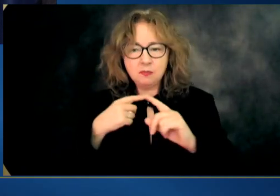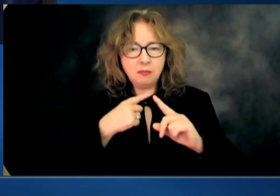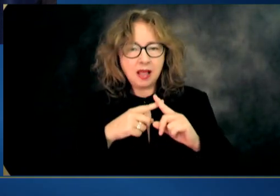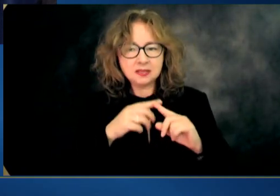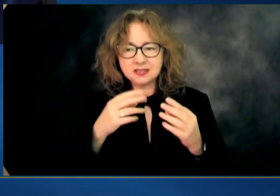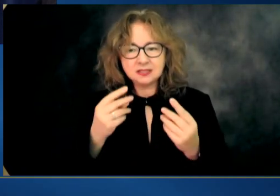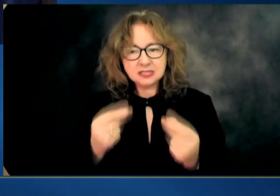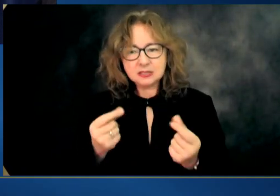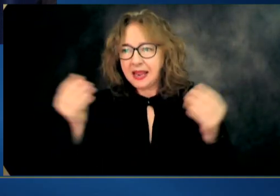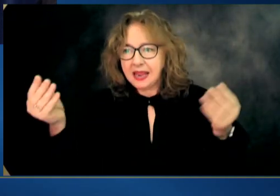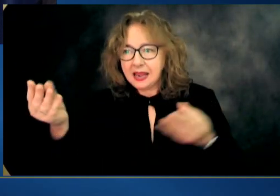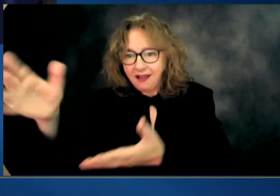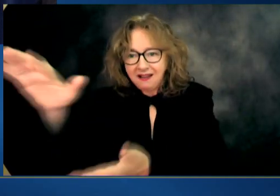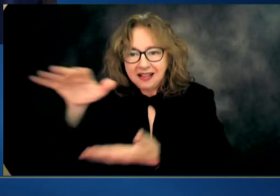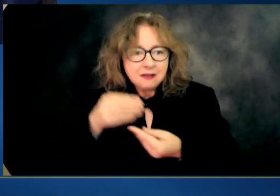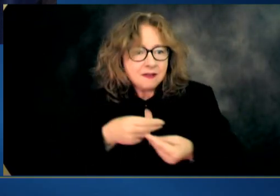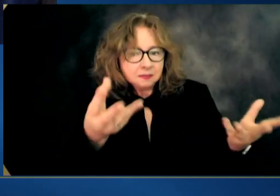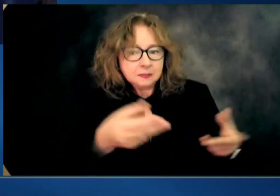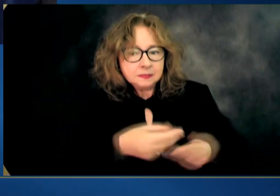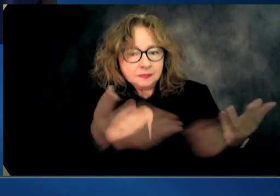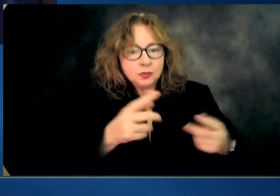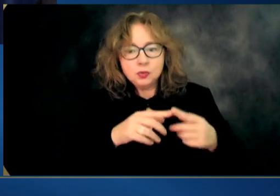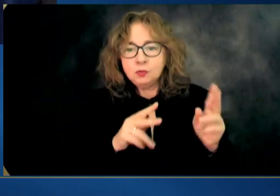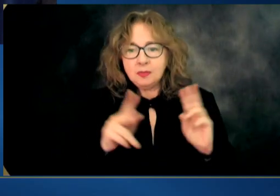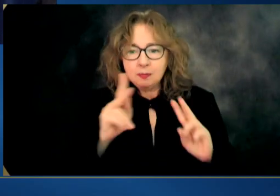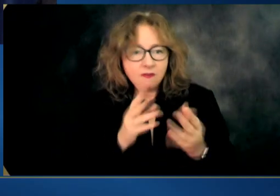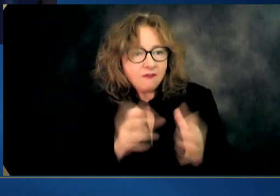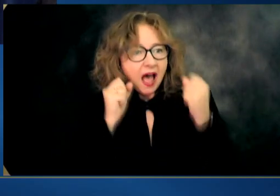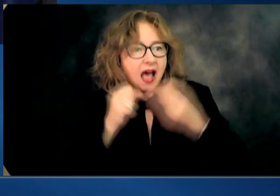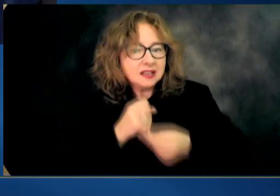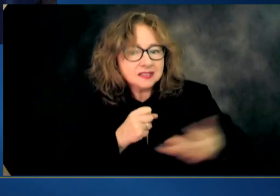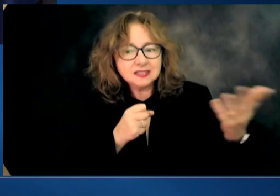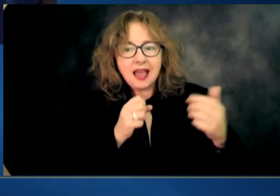get this to people quickly? How do we give them access to it? And of course, the FDA,